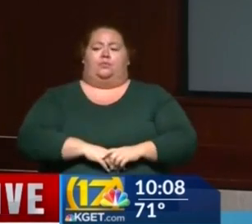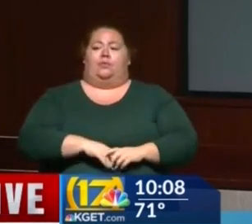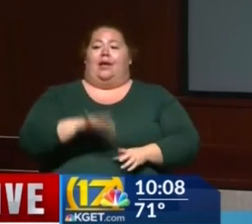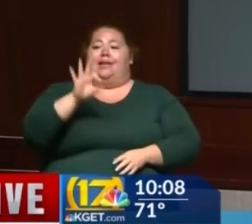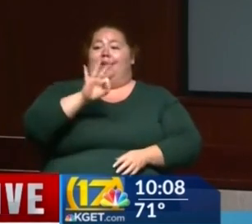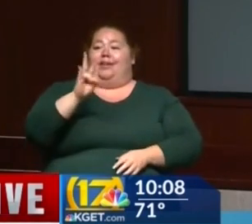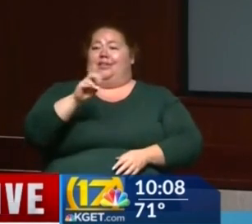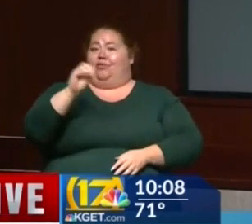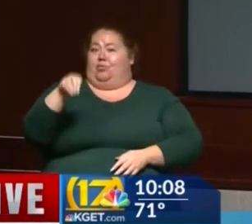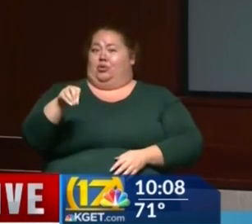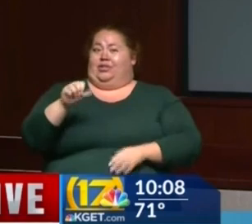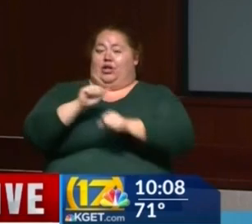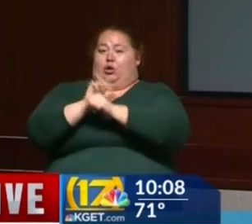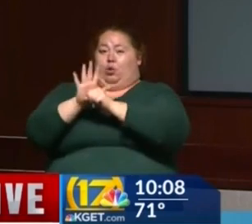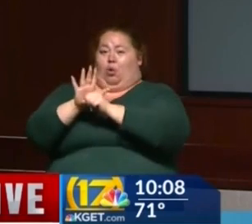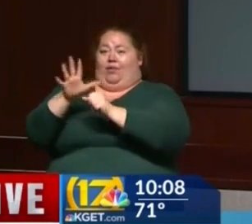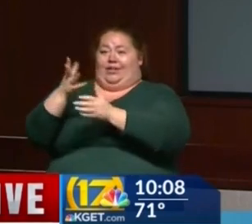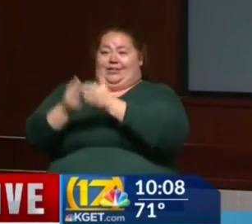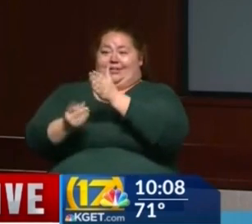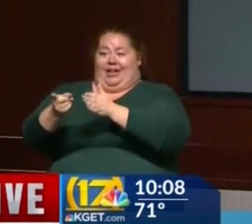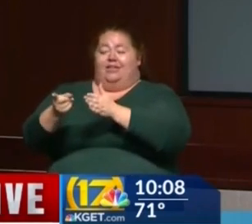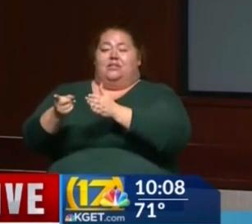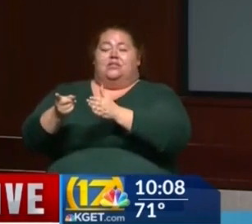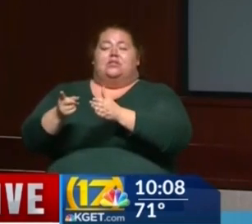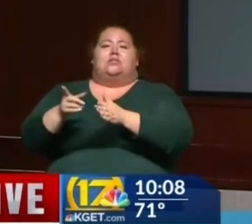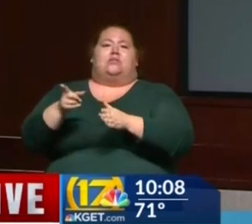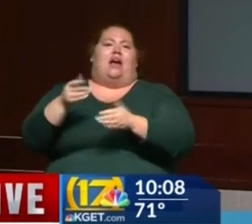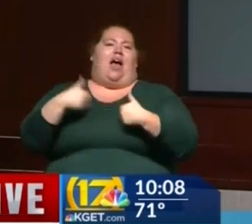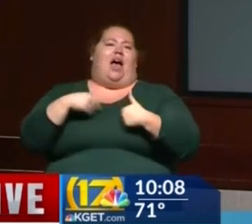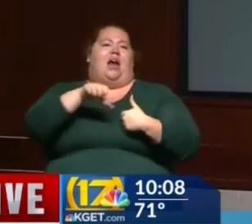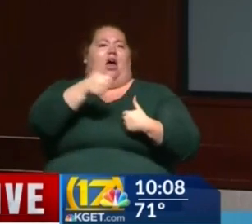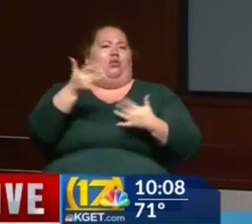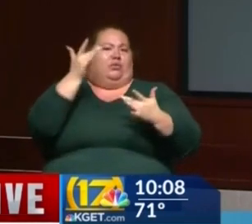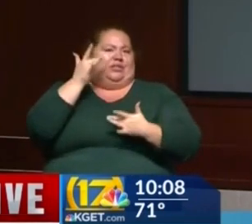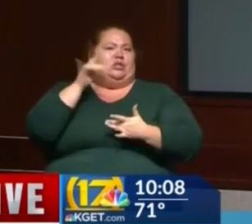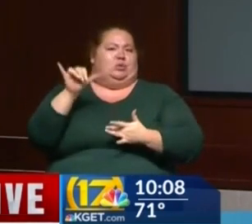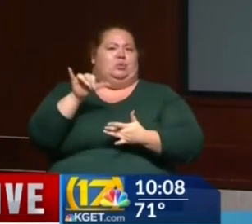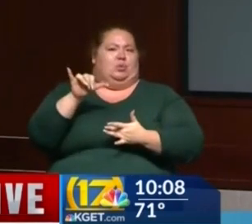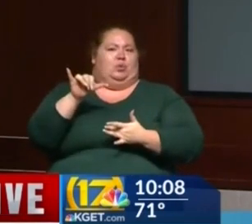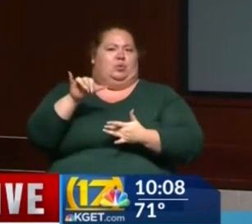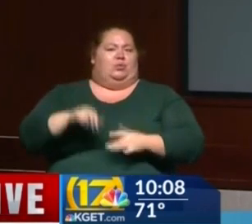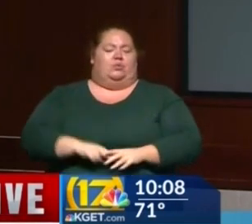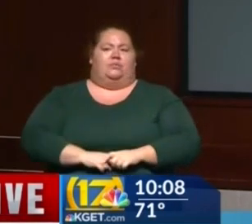16WHEN SICK, PRACTICING GOOD HYGIENE WE MUST KEEP OUR OVERALL HEALTH AS GOOD AS POSSIBLE.